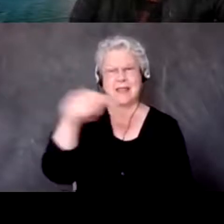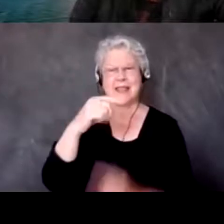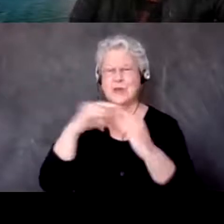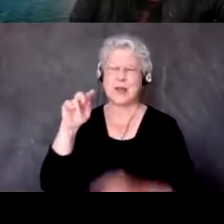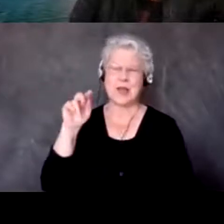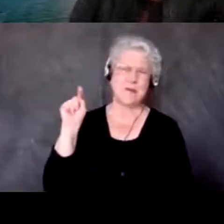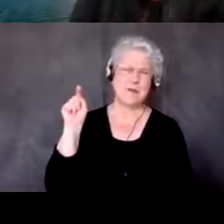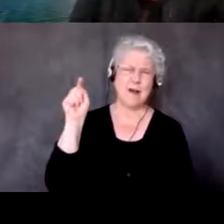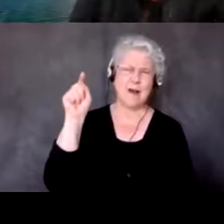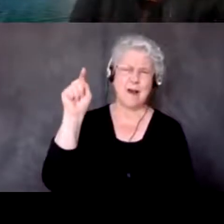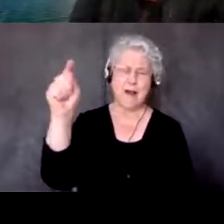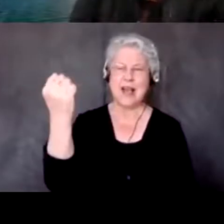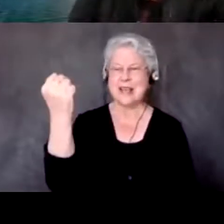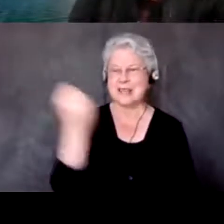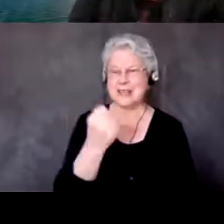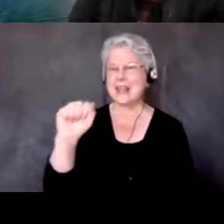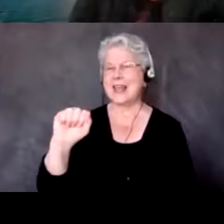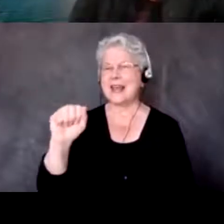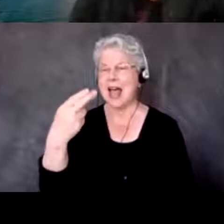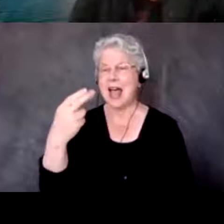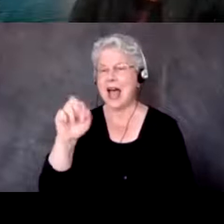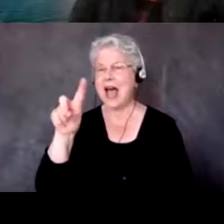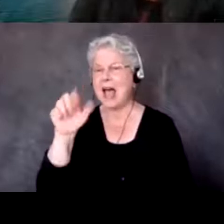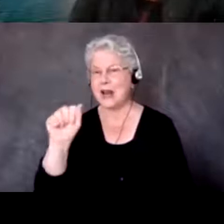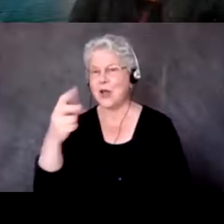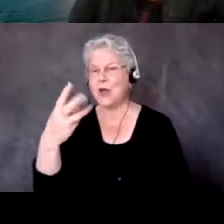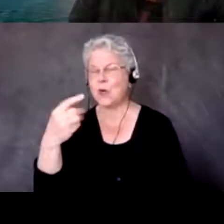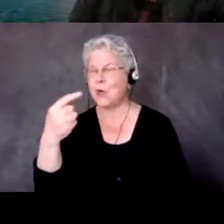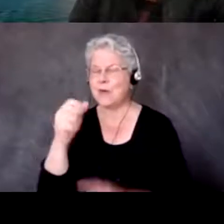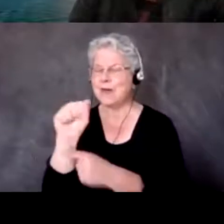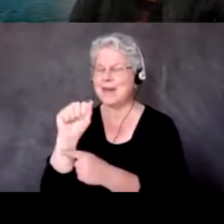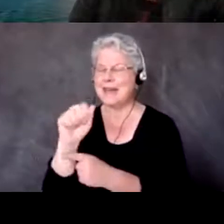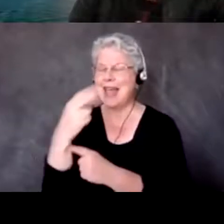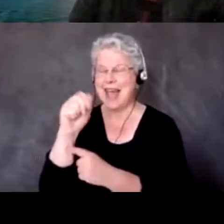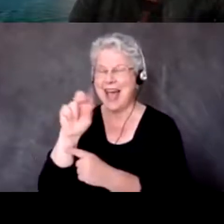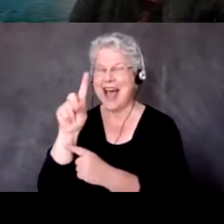south end of Haida Gwaii where there’s only boat access. There’s no running water, no electricity.